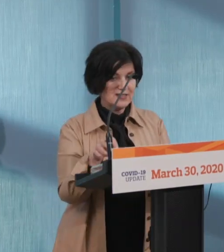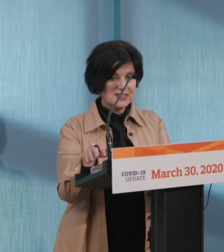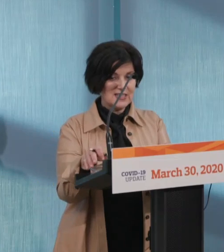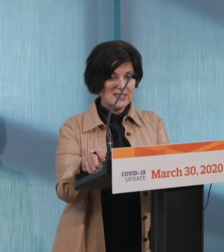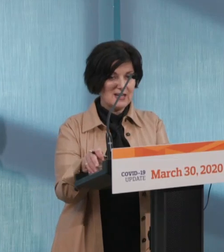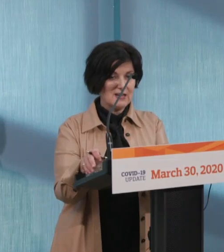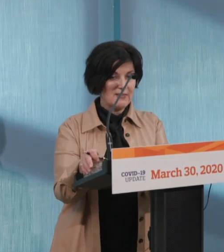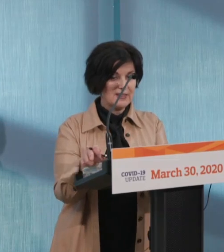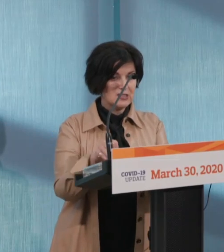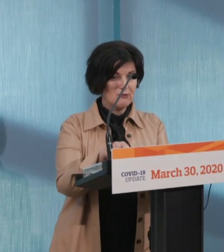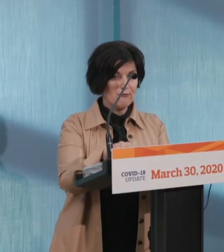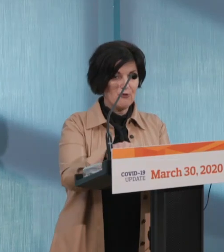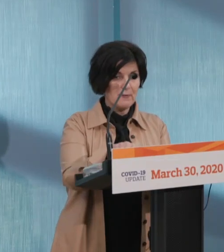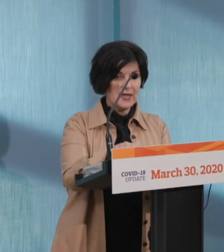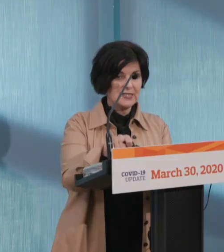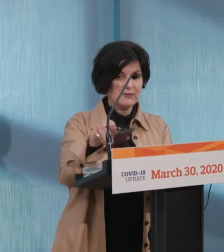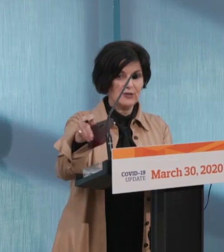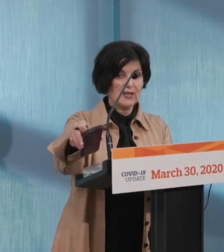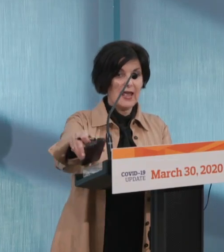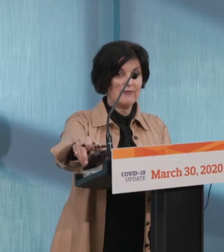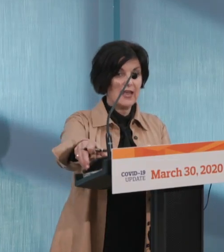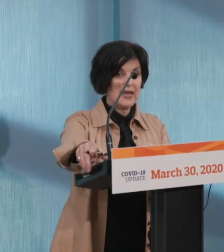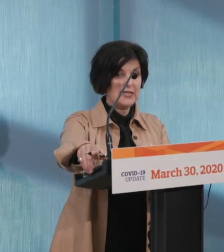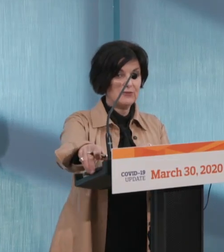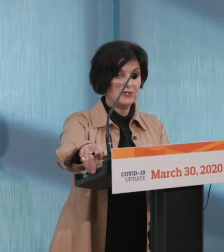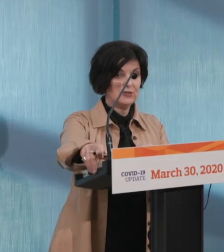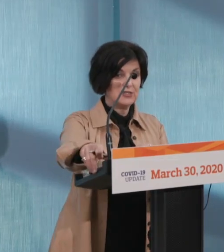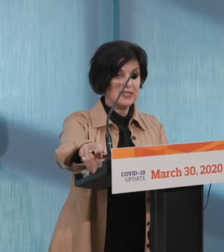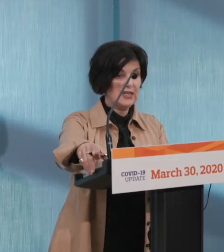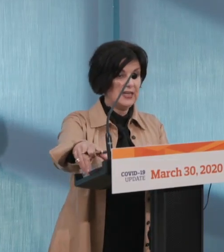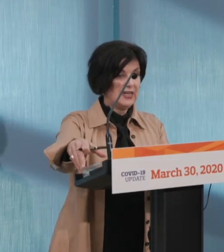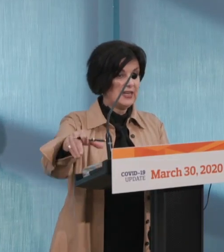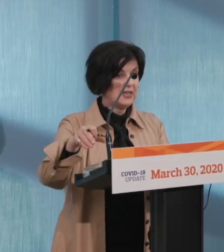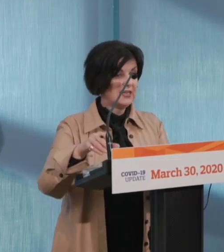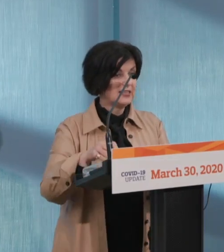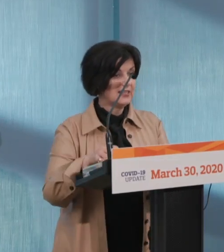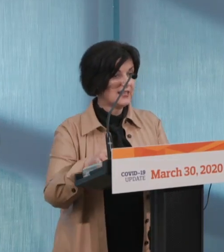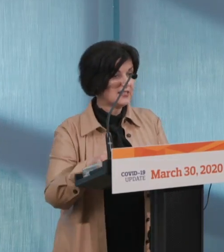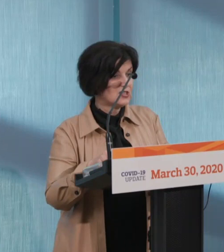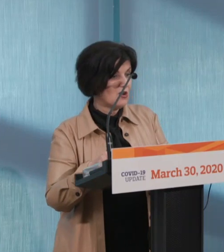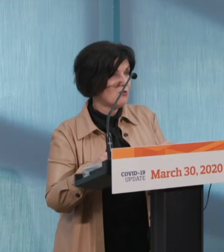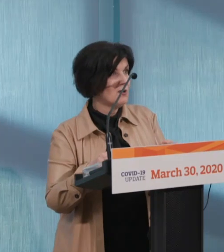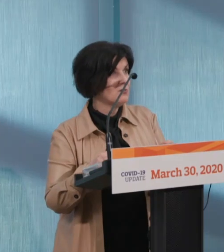that's the that's the format if you get having any difficulty let us know and